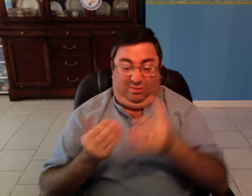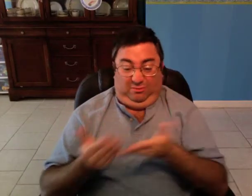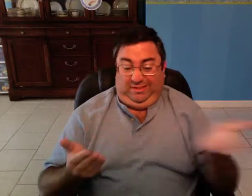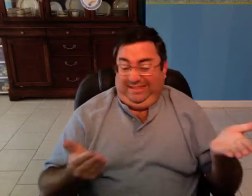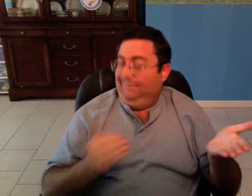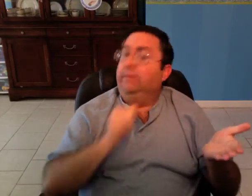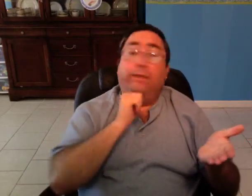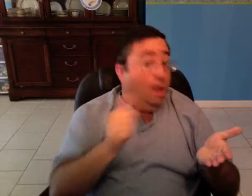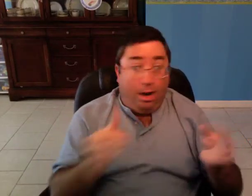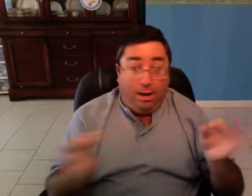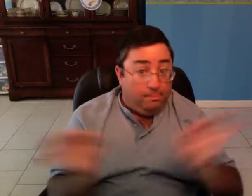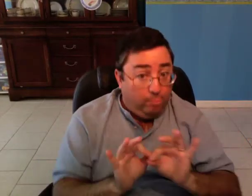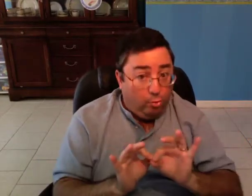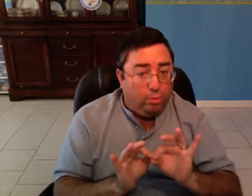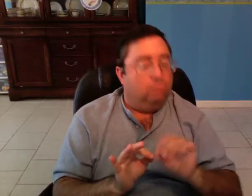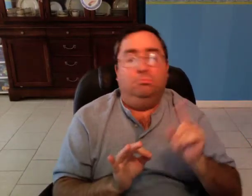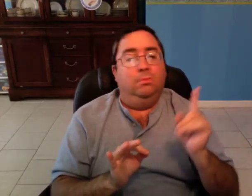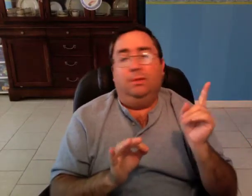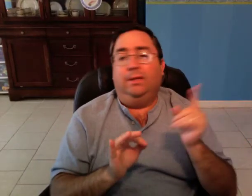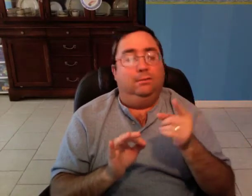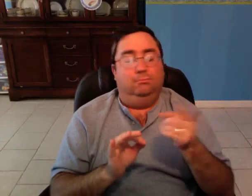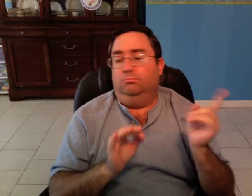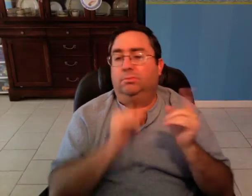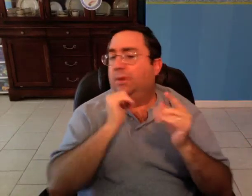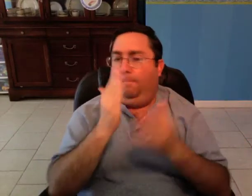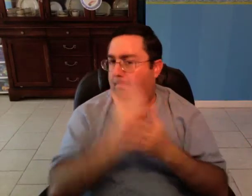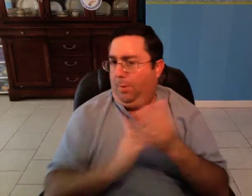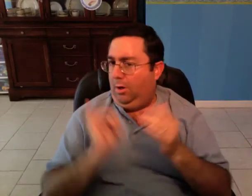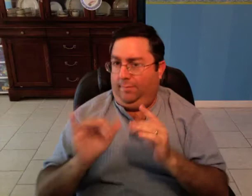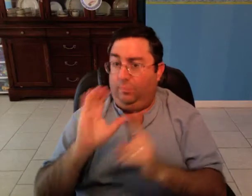If people think some things are not important, then it will not be part of their culture.